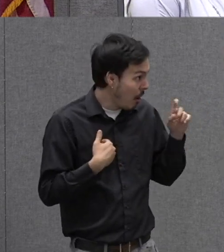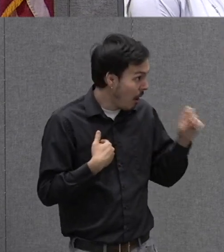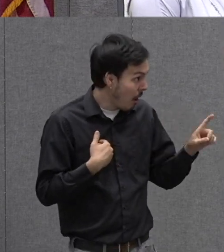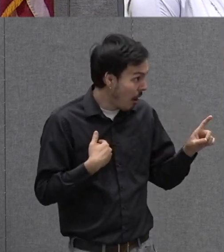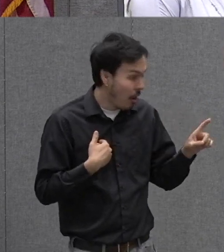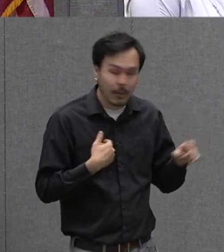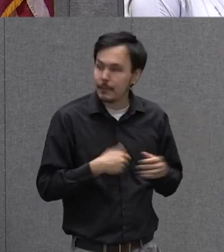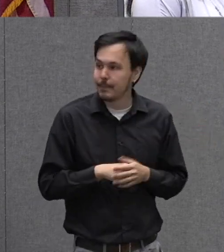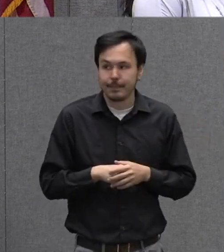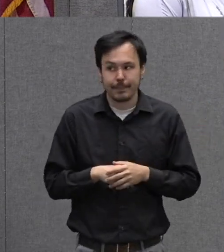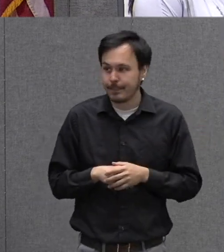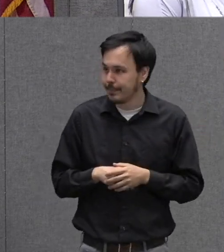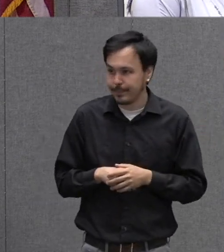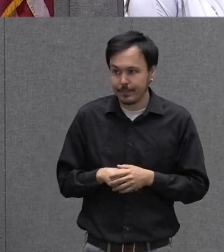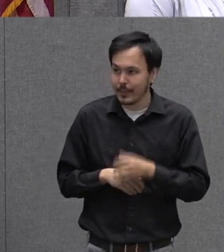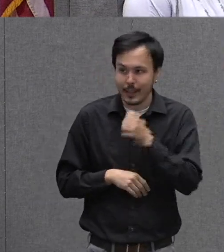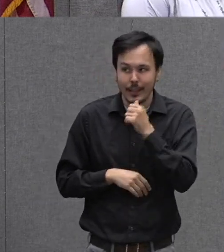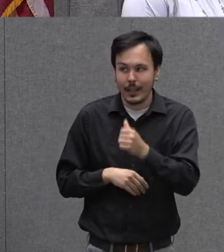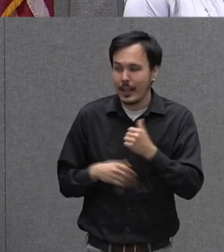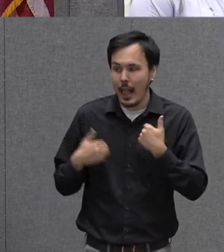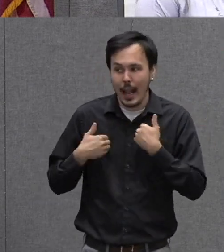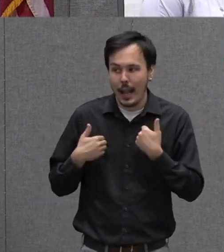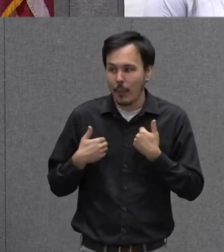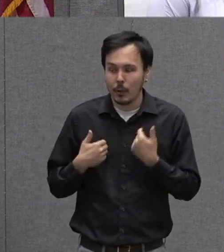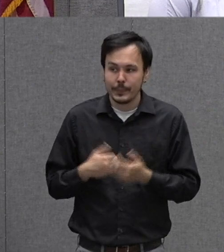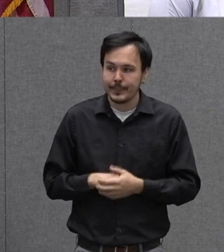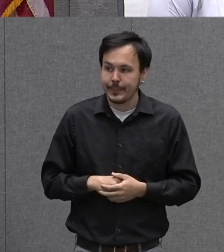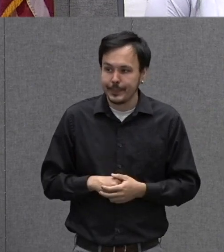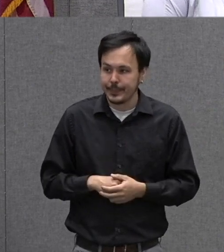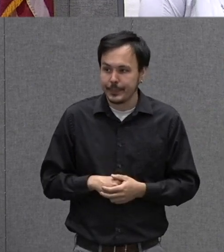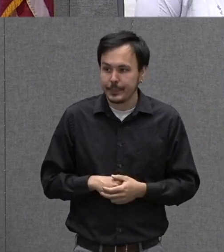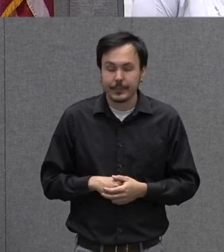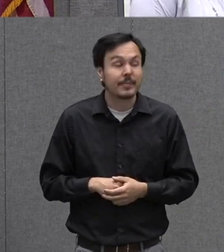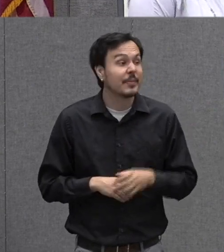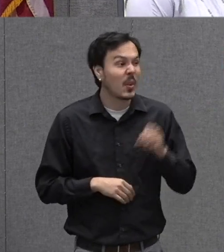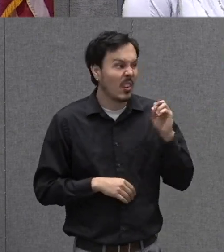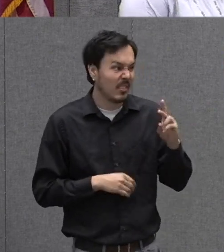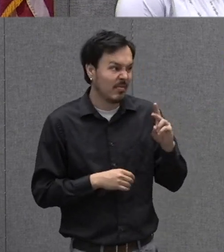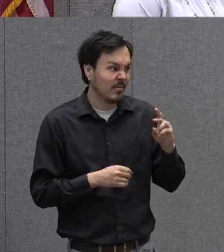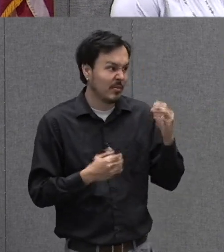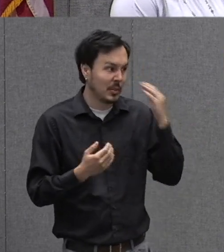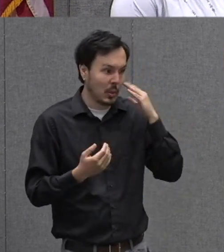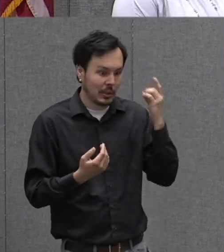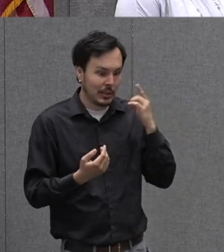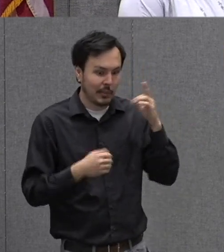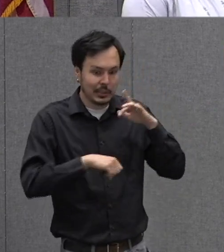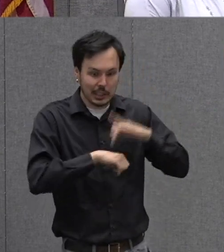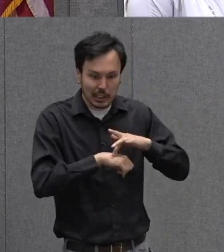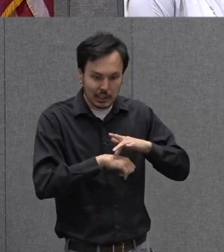Nope, not an animal. Not an animal. All right, friends. So we know it's something we can touch, will not fit in my arms,